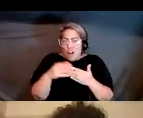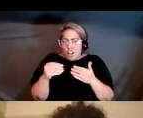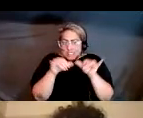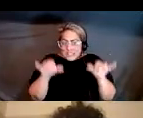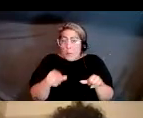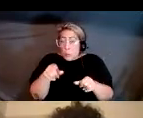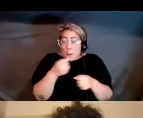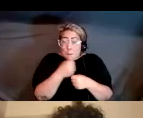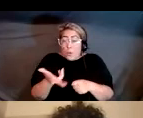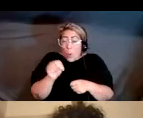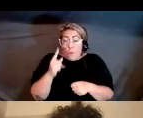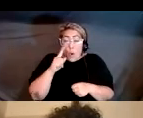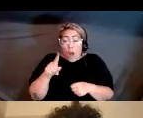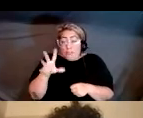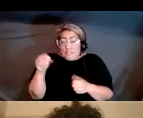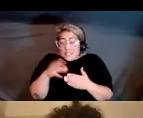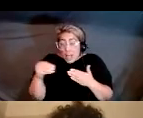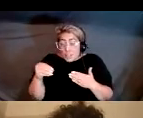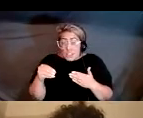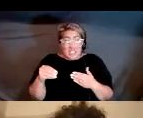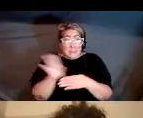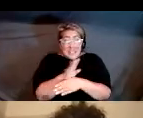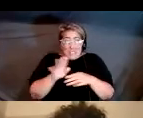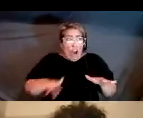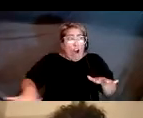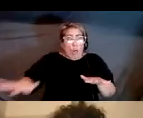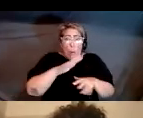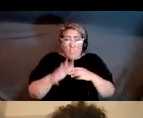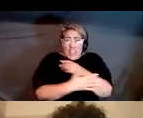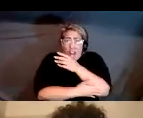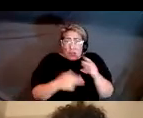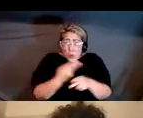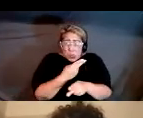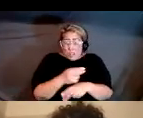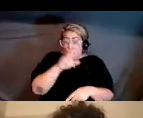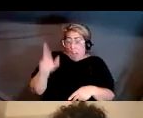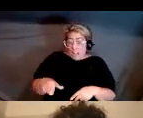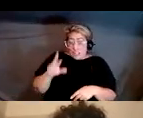using it. Rochester fringe Festival is using it to meet all of its air